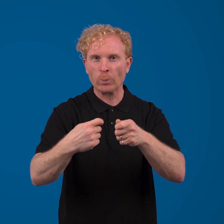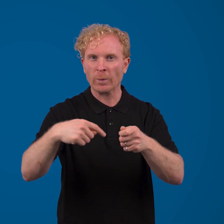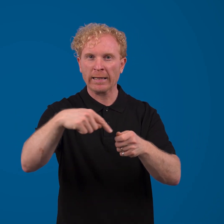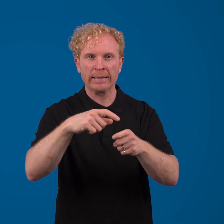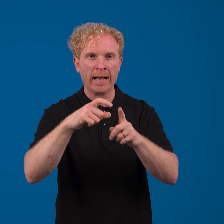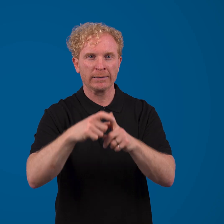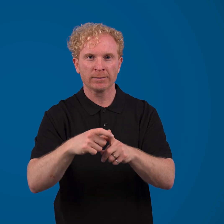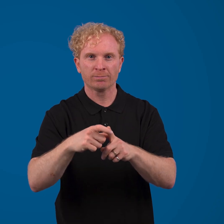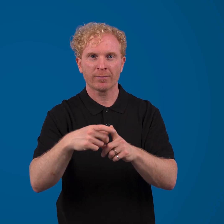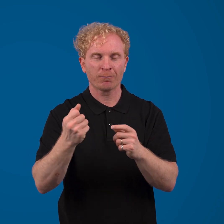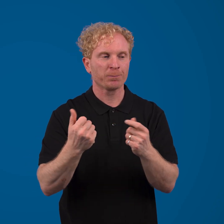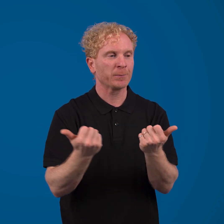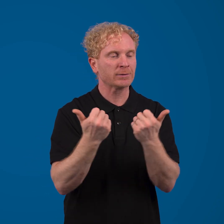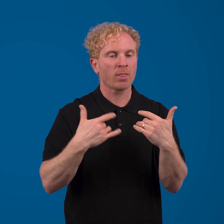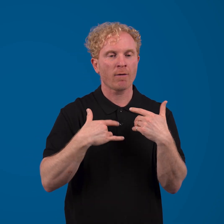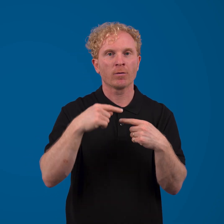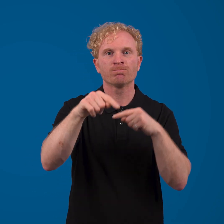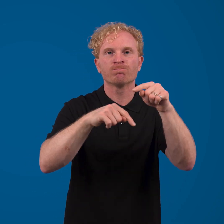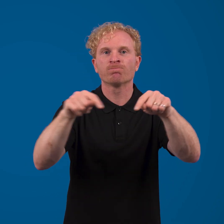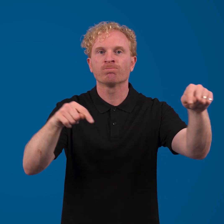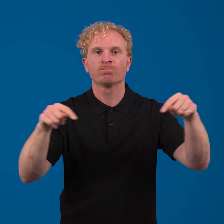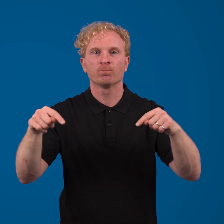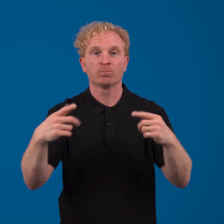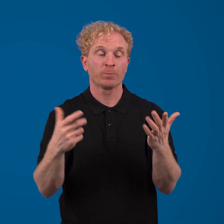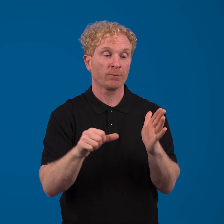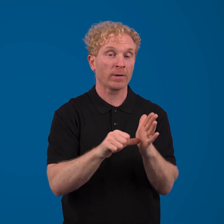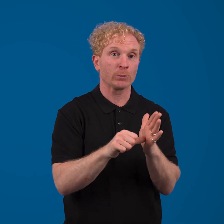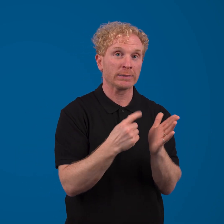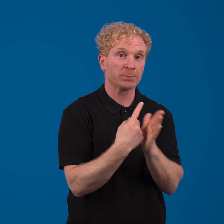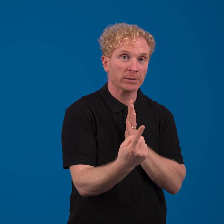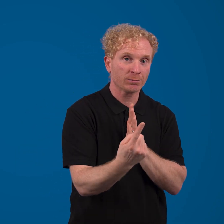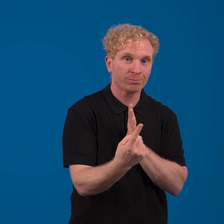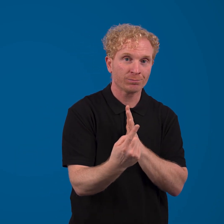and have tangible impacts on other areas of life beyond financial independence,